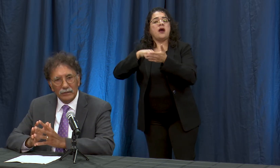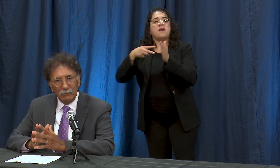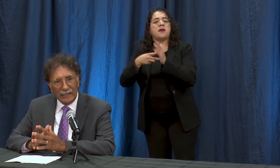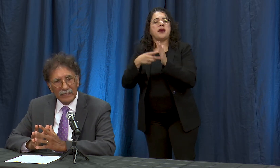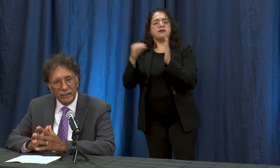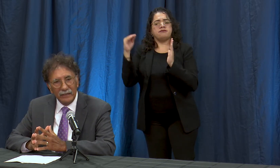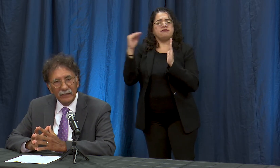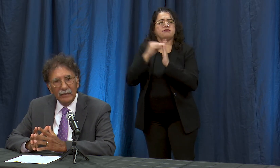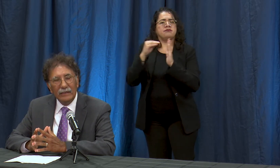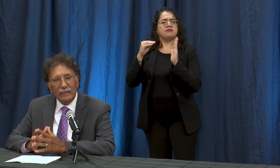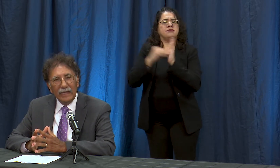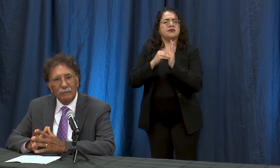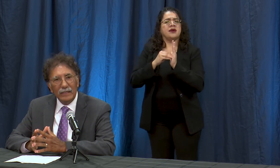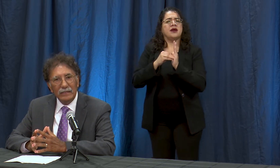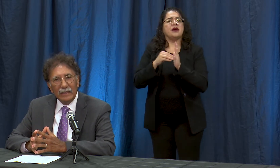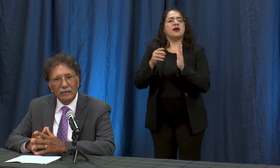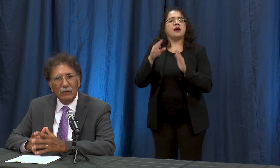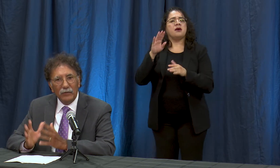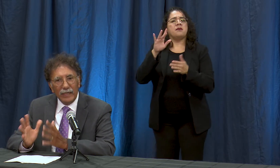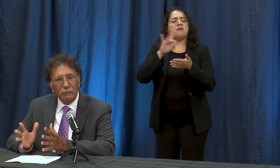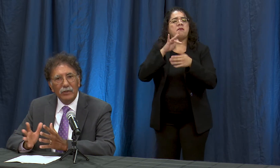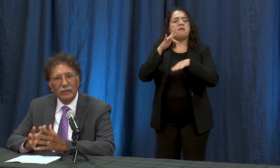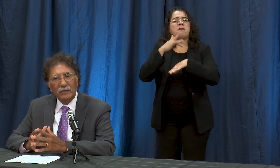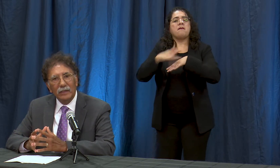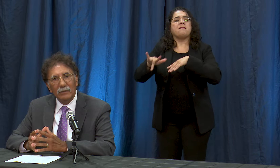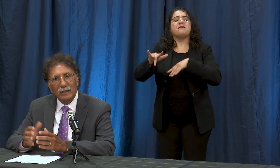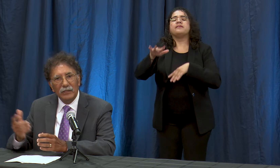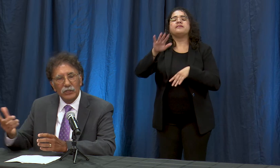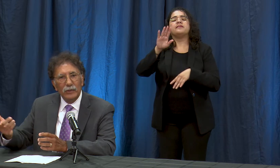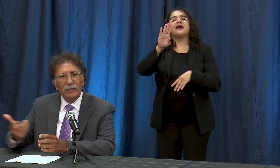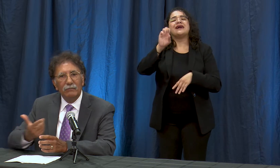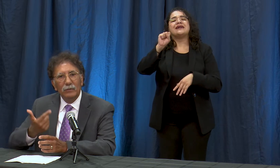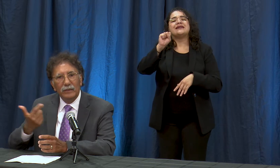blank sailing that means that for that period of time in the string of movement